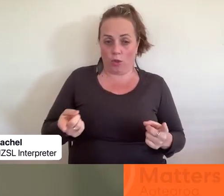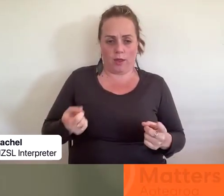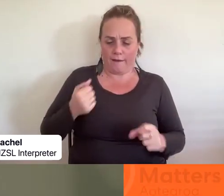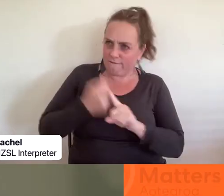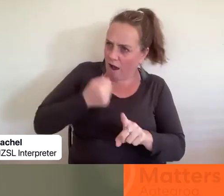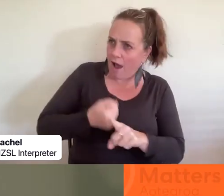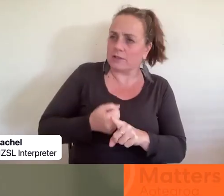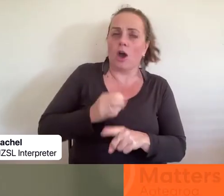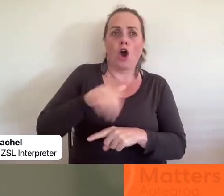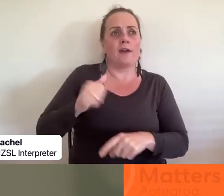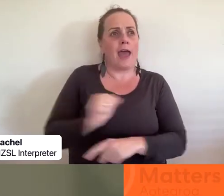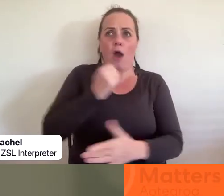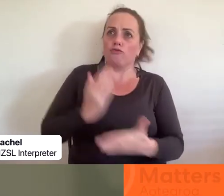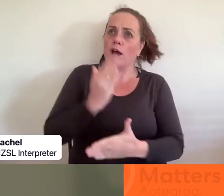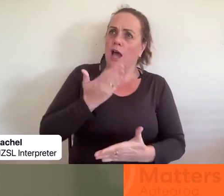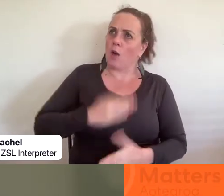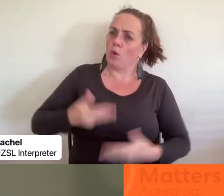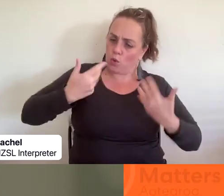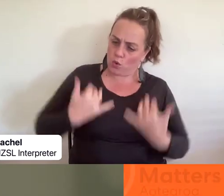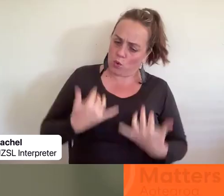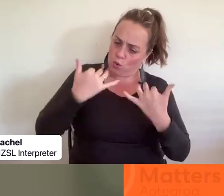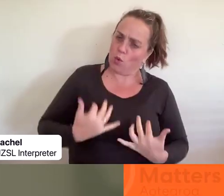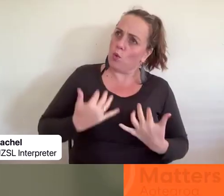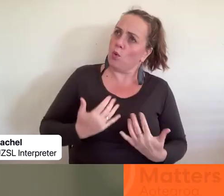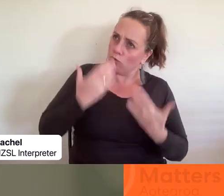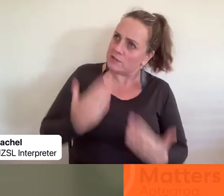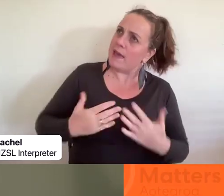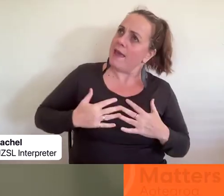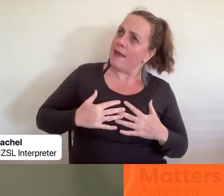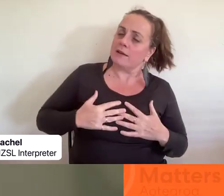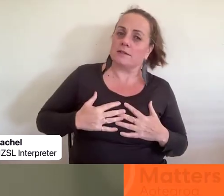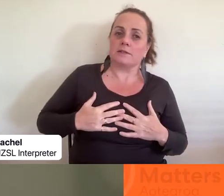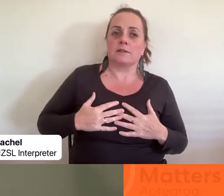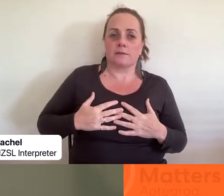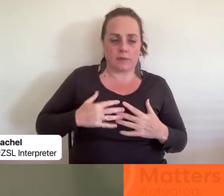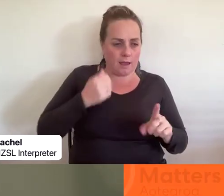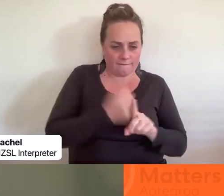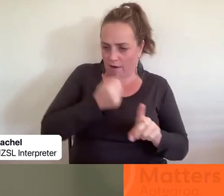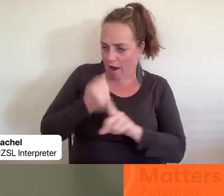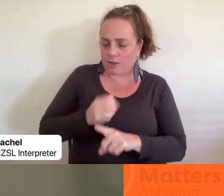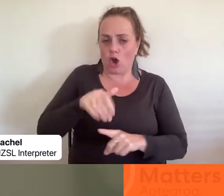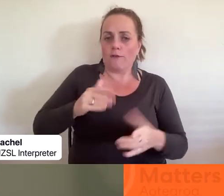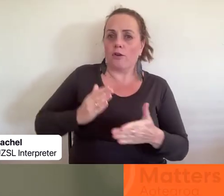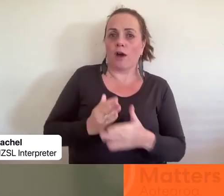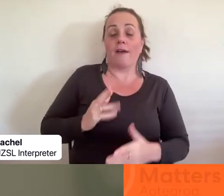to be who we are. Both are fighting for the rights of our whānau to be paid accordingly,